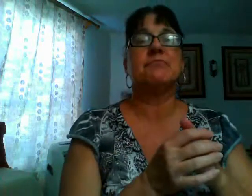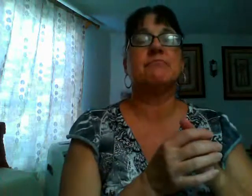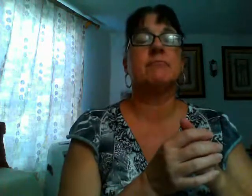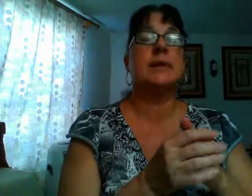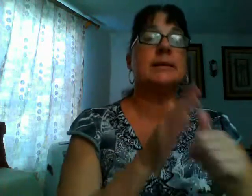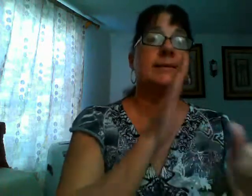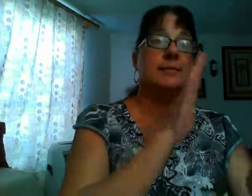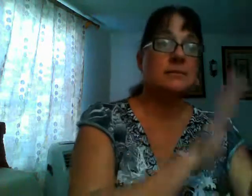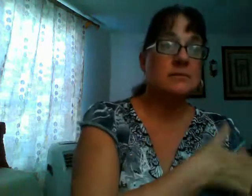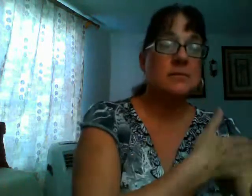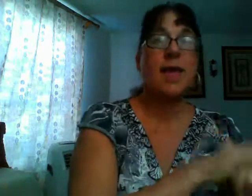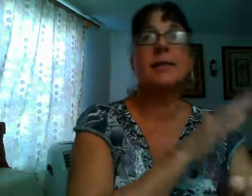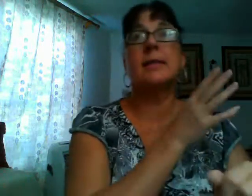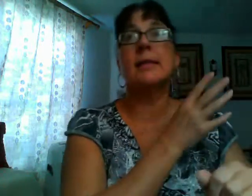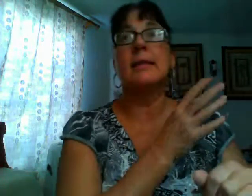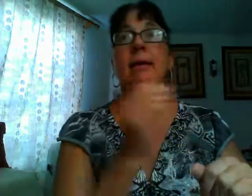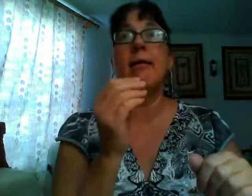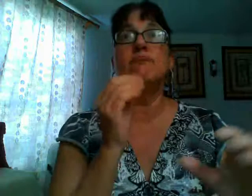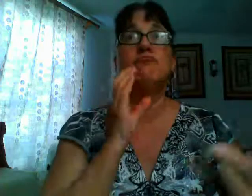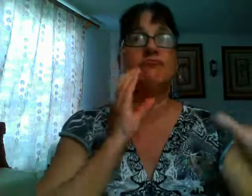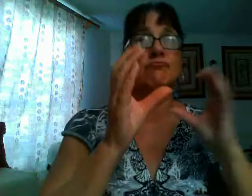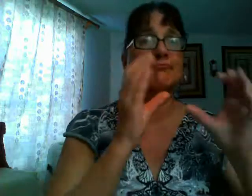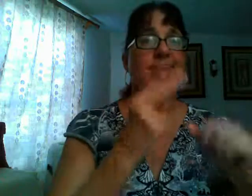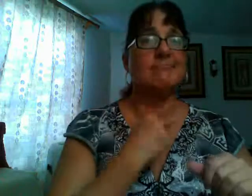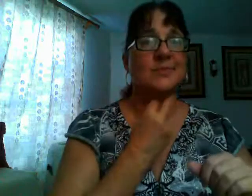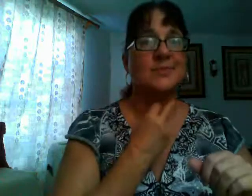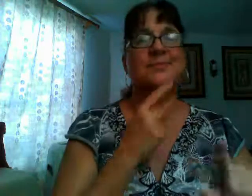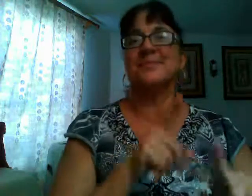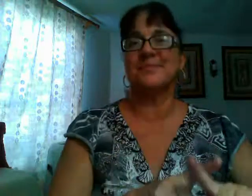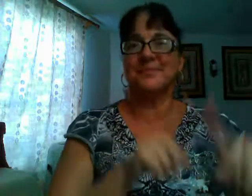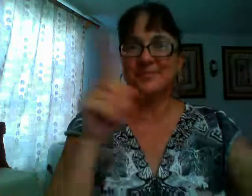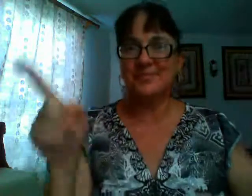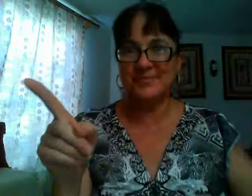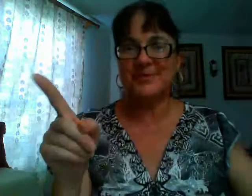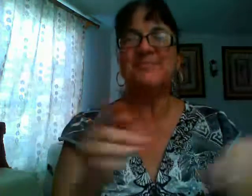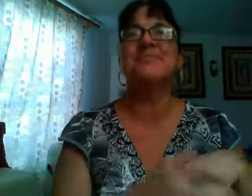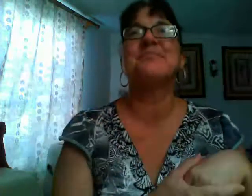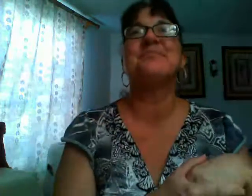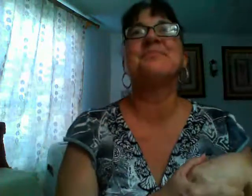Singing and conversing voices are different.